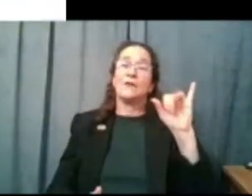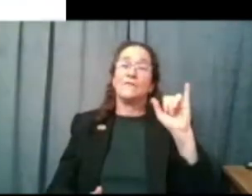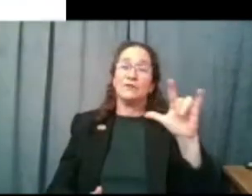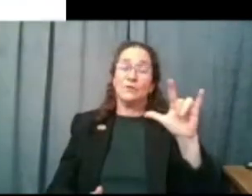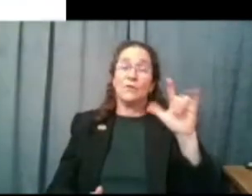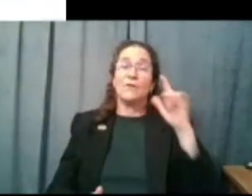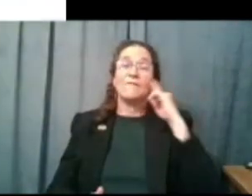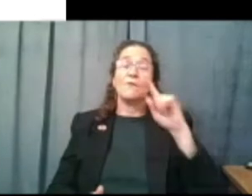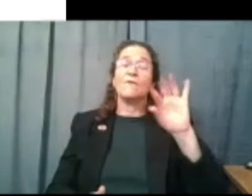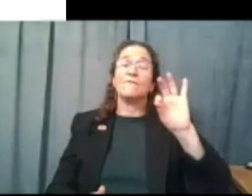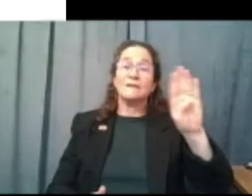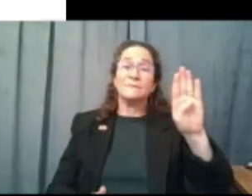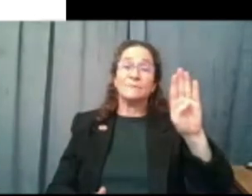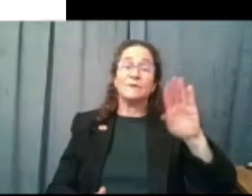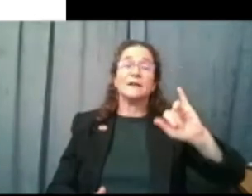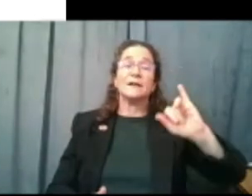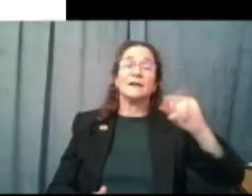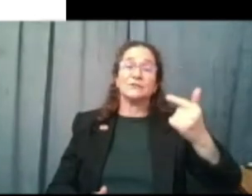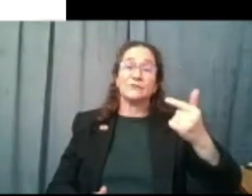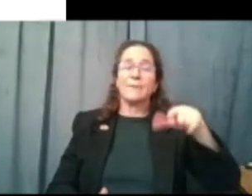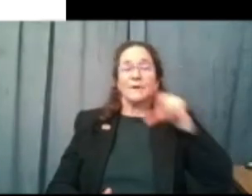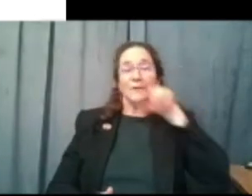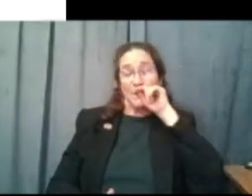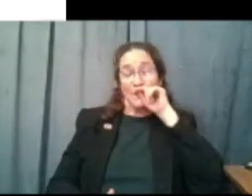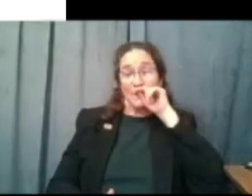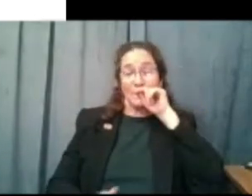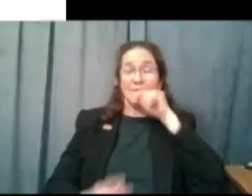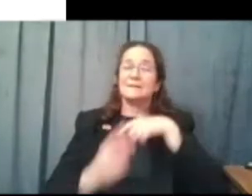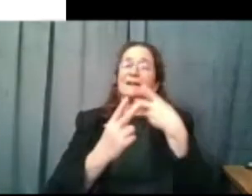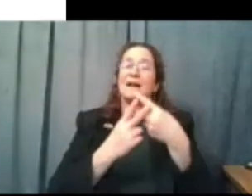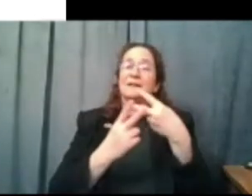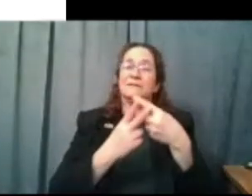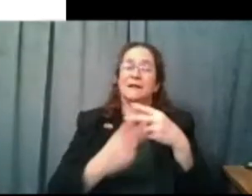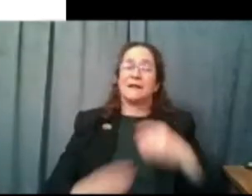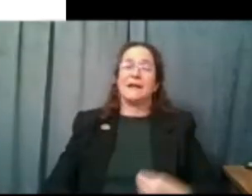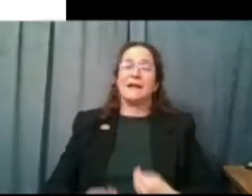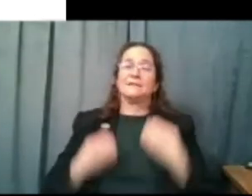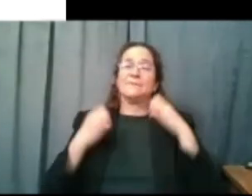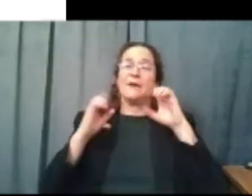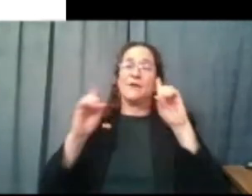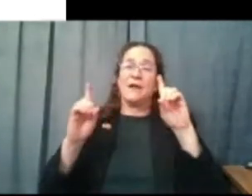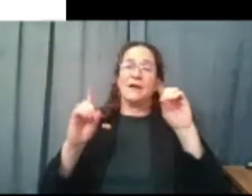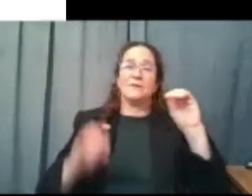And by using the hashtag InspirED Ohio. As we move forward together in virtual learning,